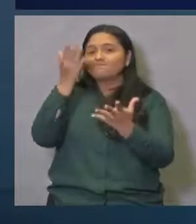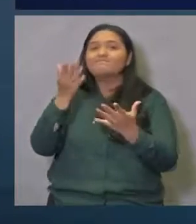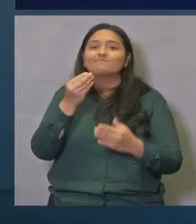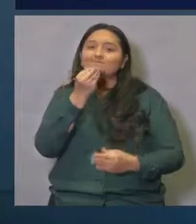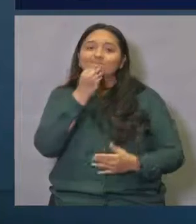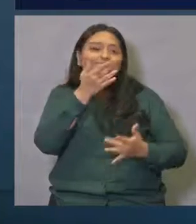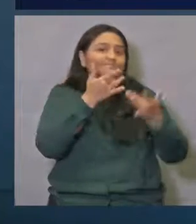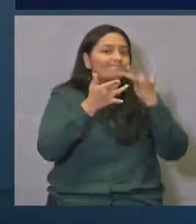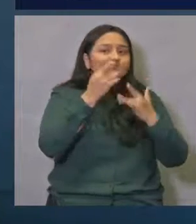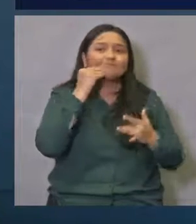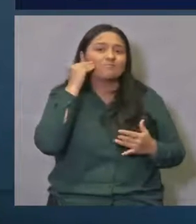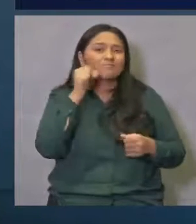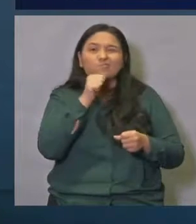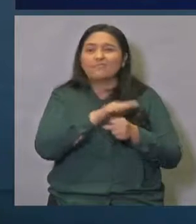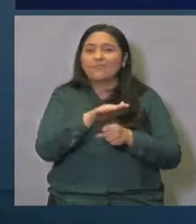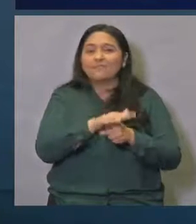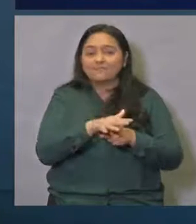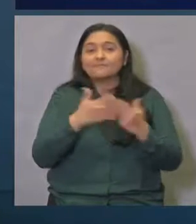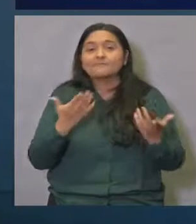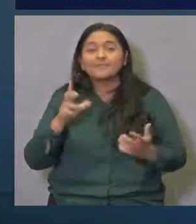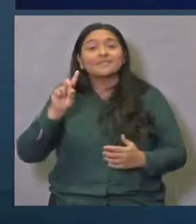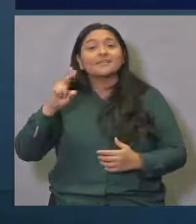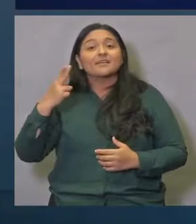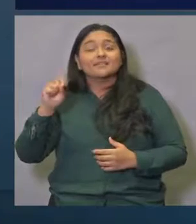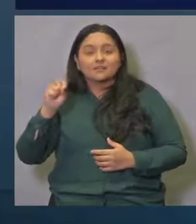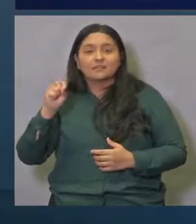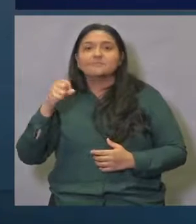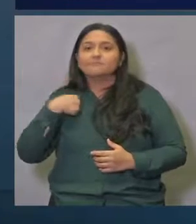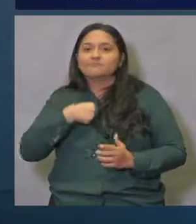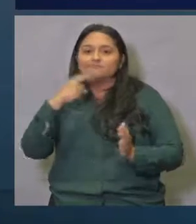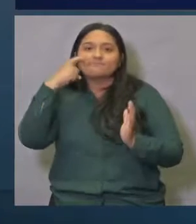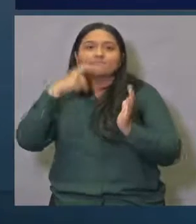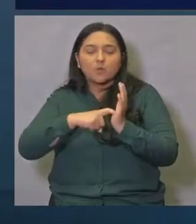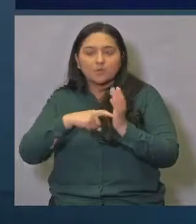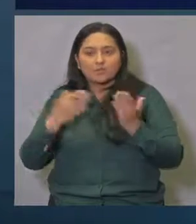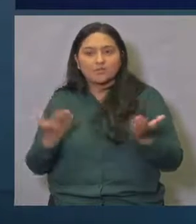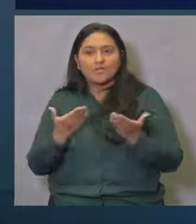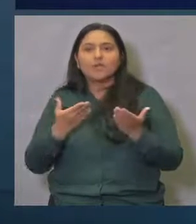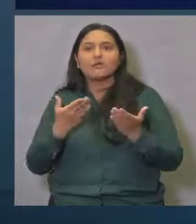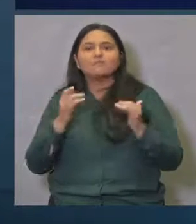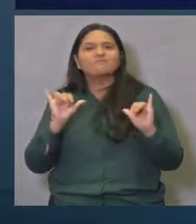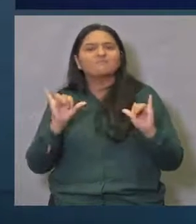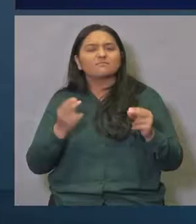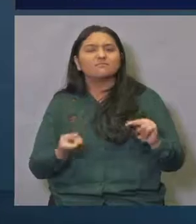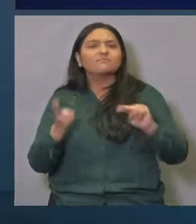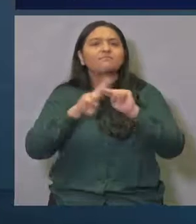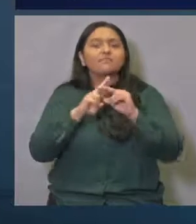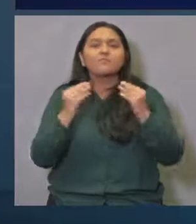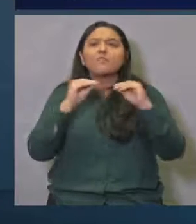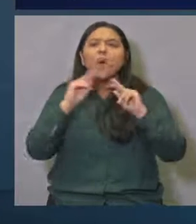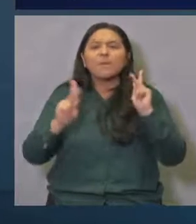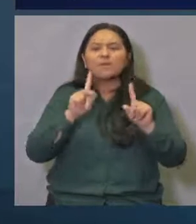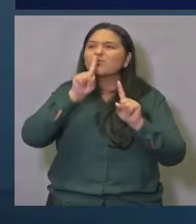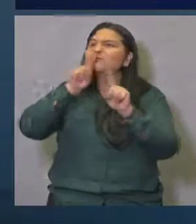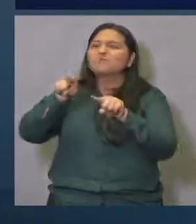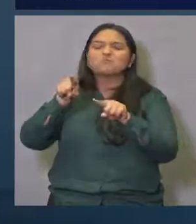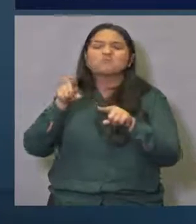FOOD INSECURITY.